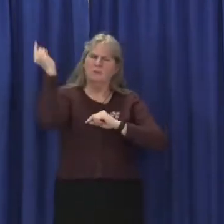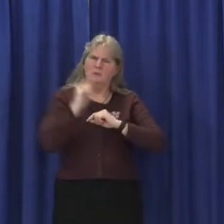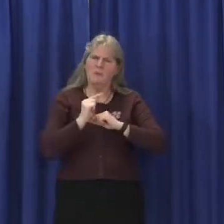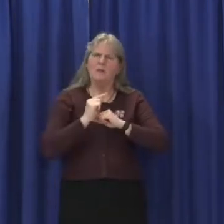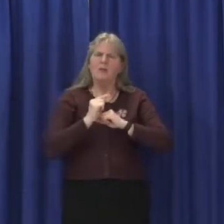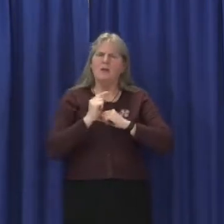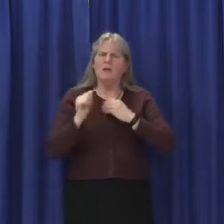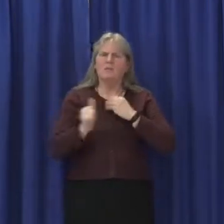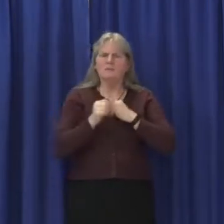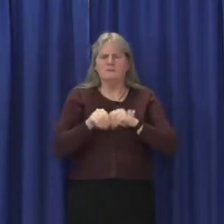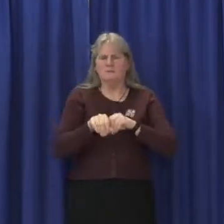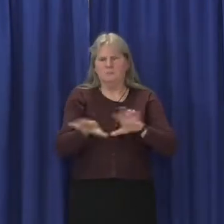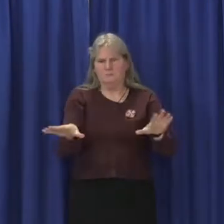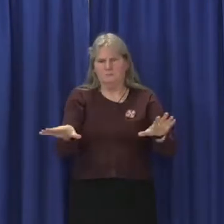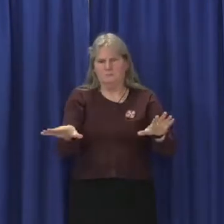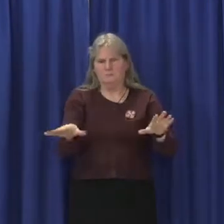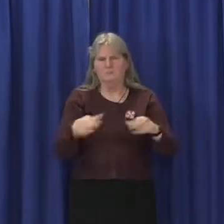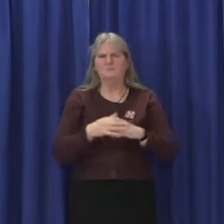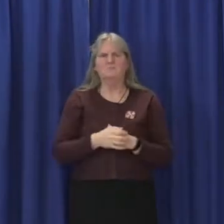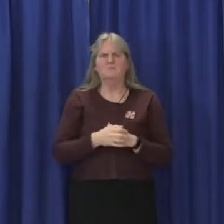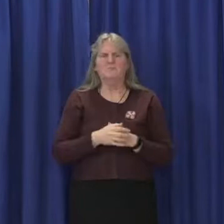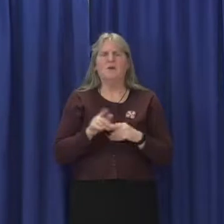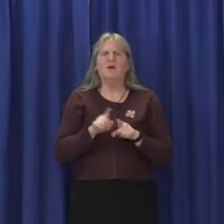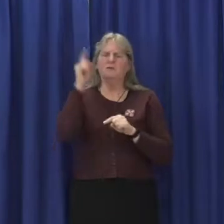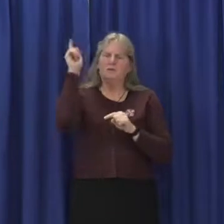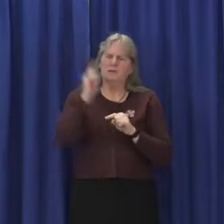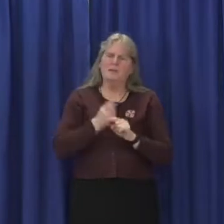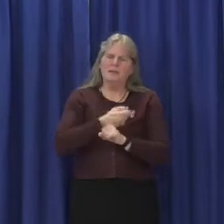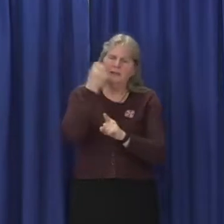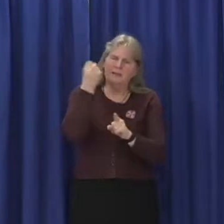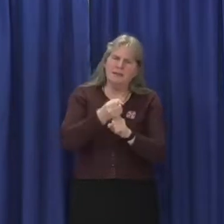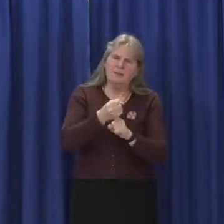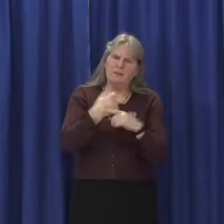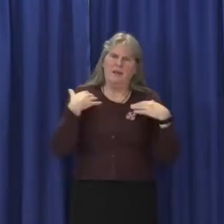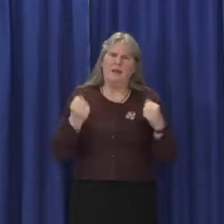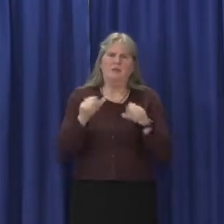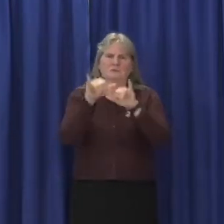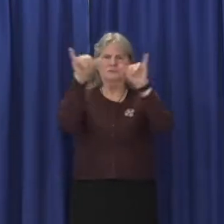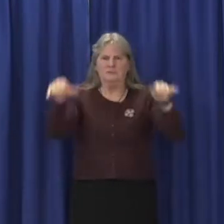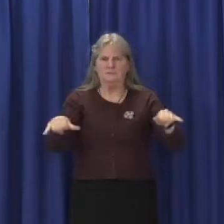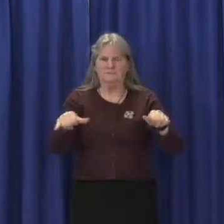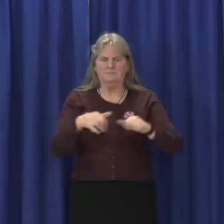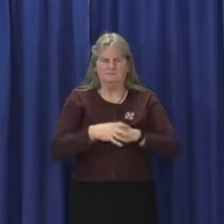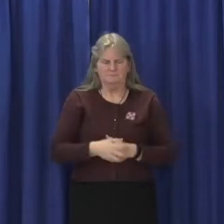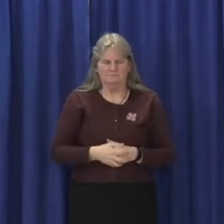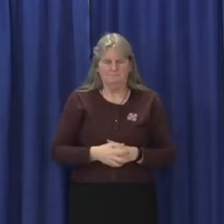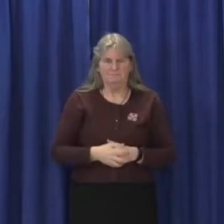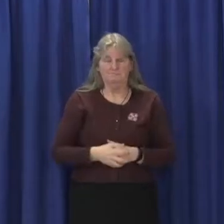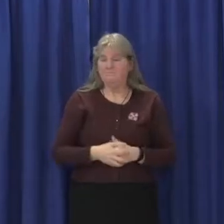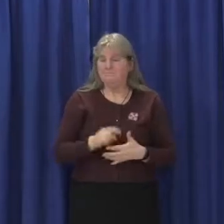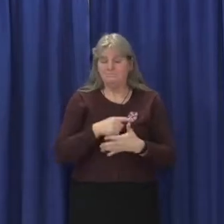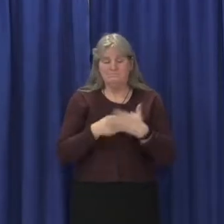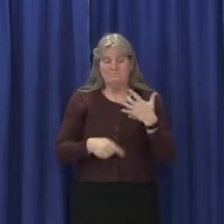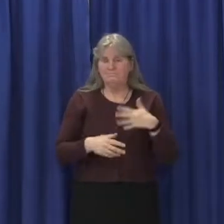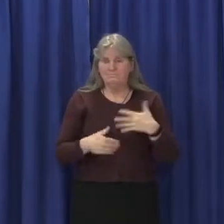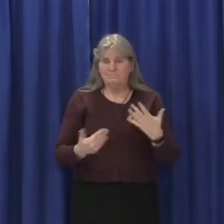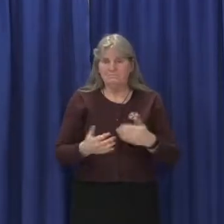COVID-19, and limit the impacts on Yukon's healthcare system. These are serious risks